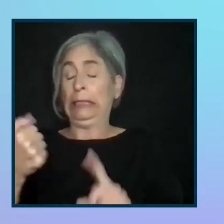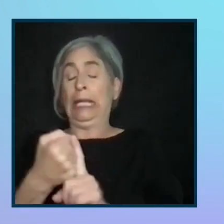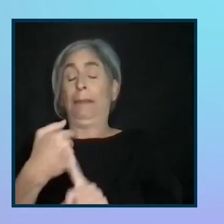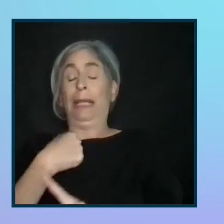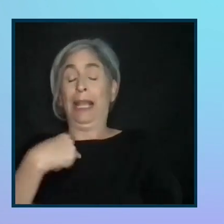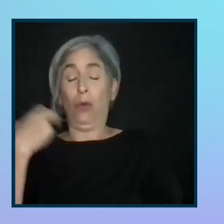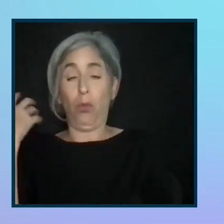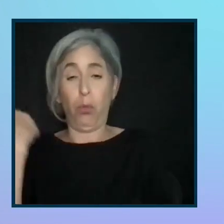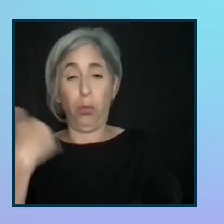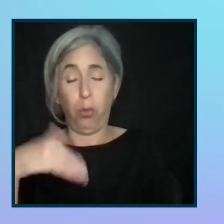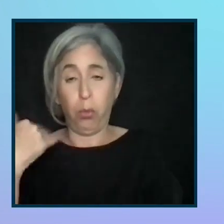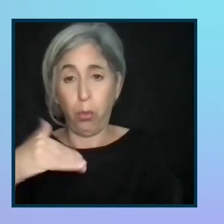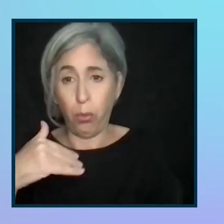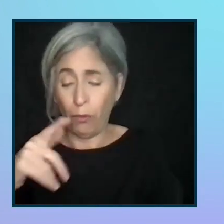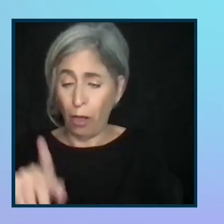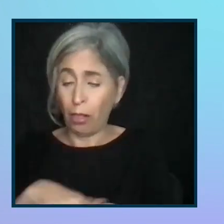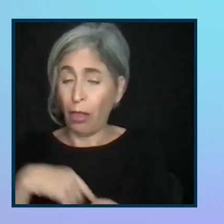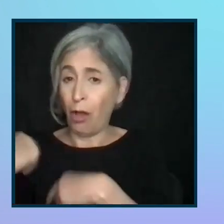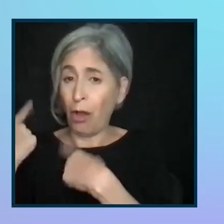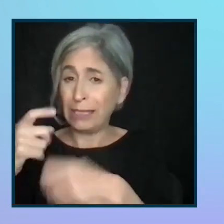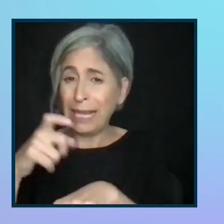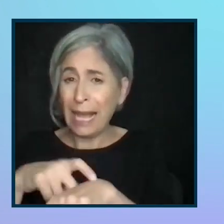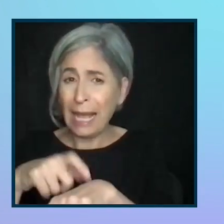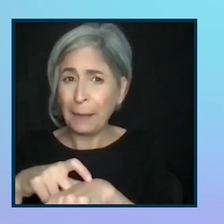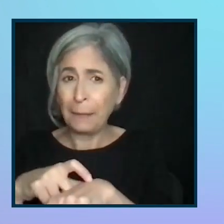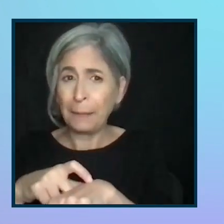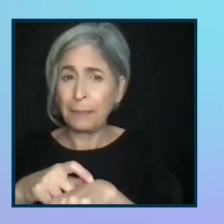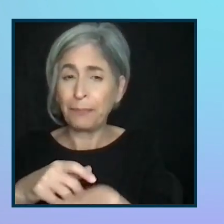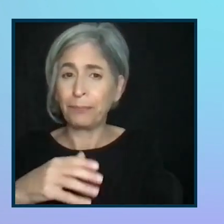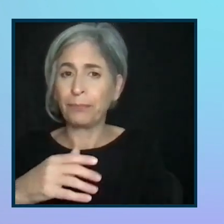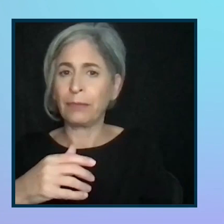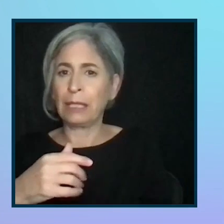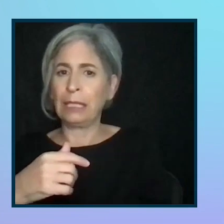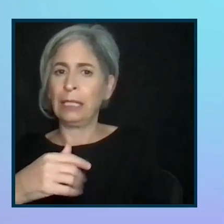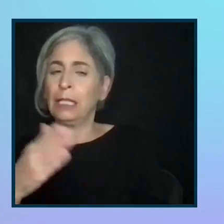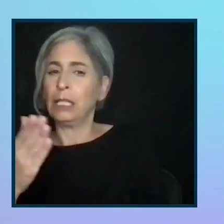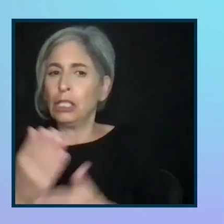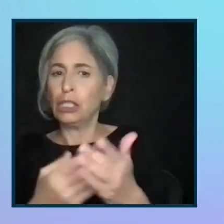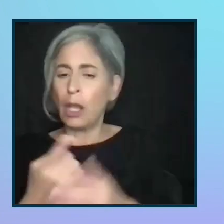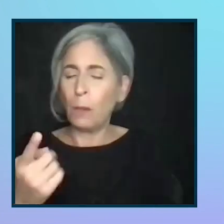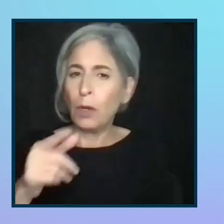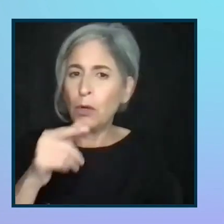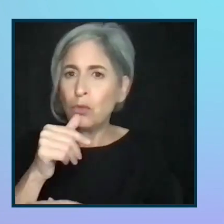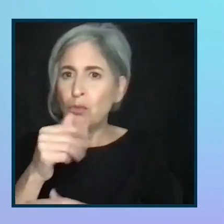because in my purview, as someone who leans into